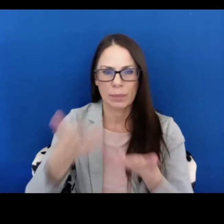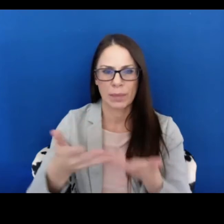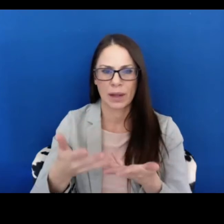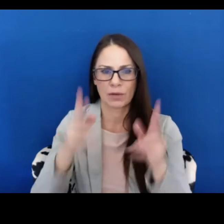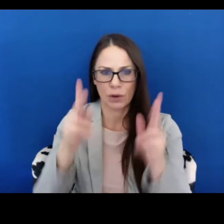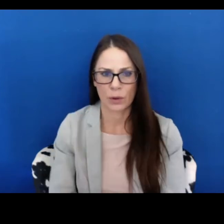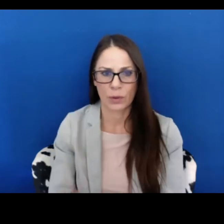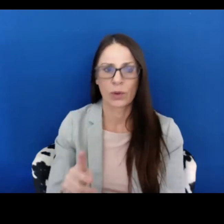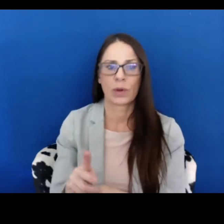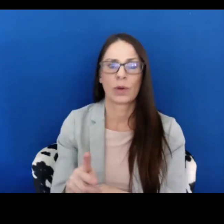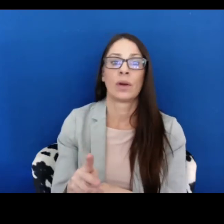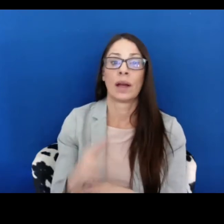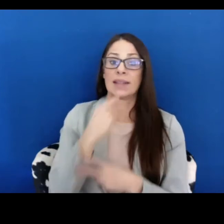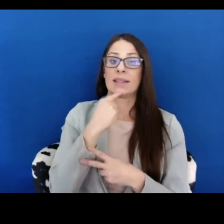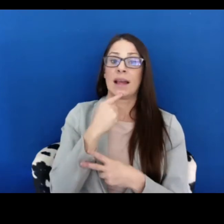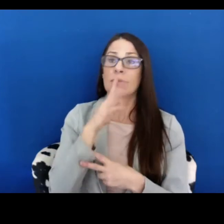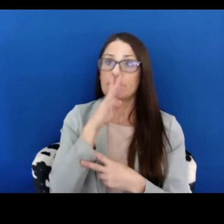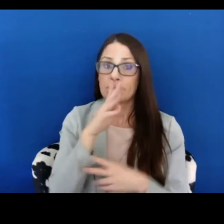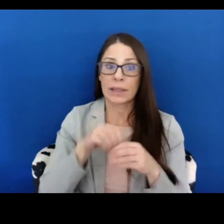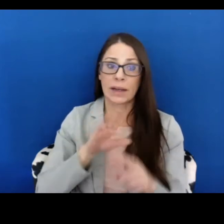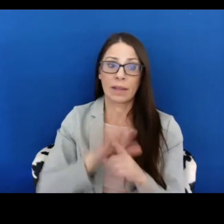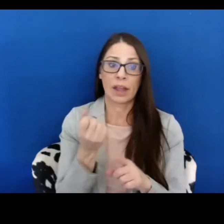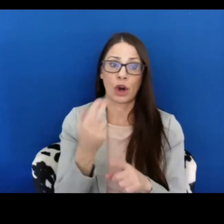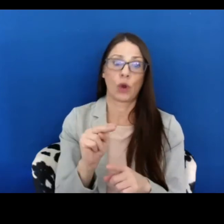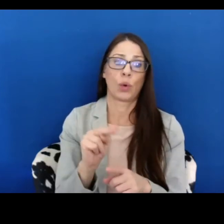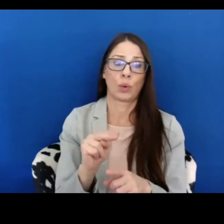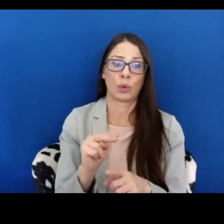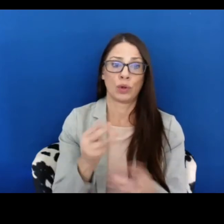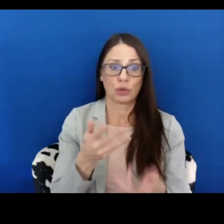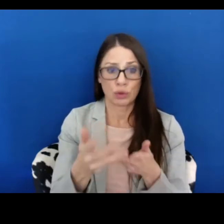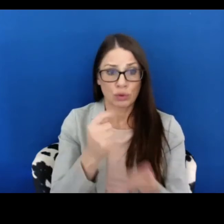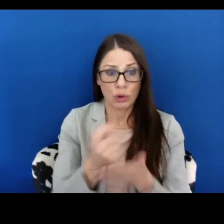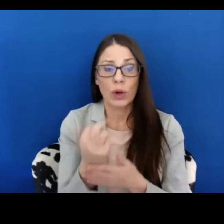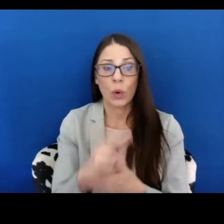one's own treatment, or, in some cases, the say of an advocate who can discern the patient's